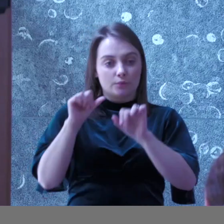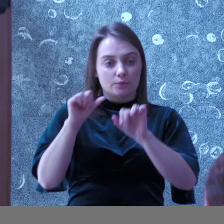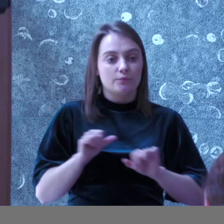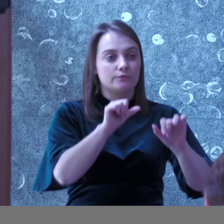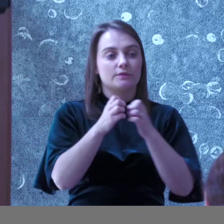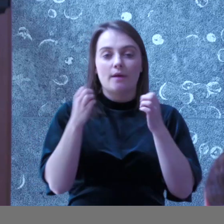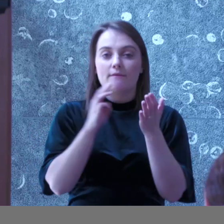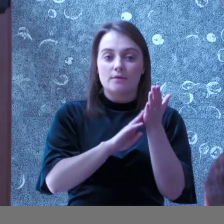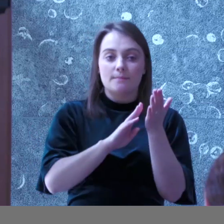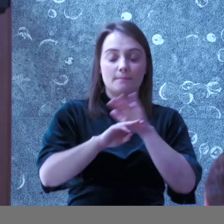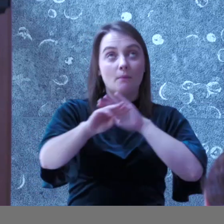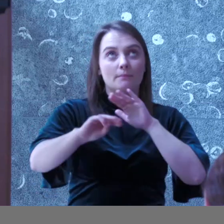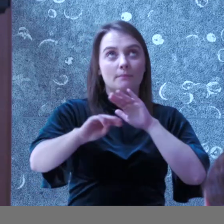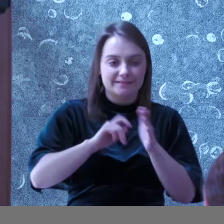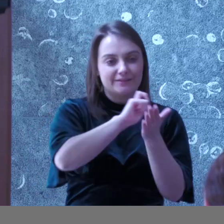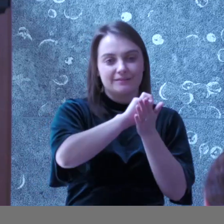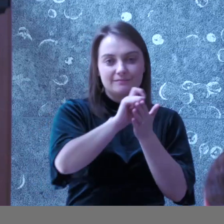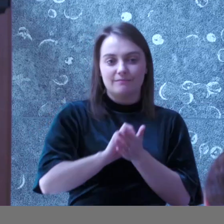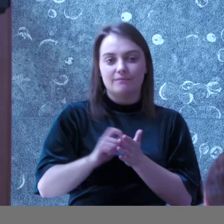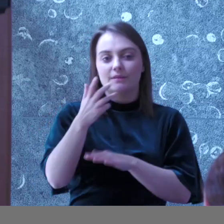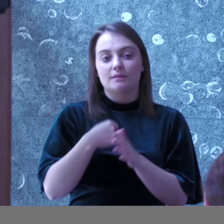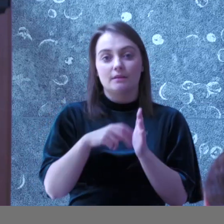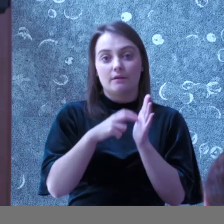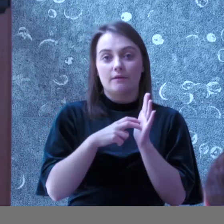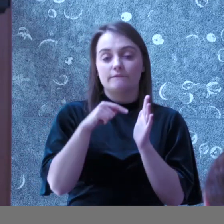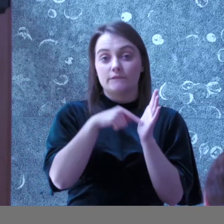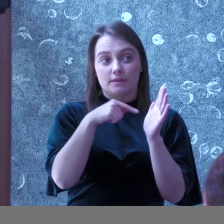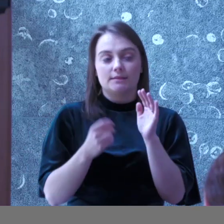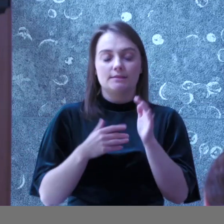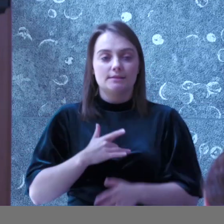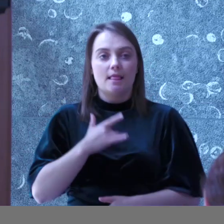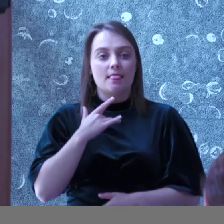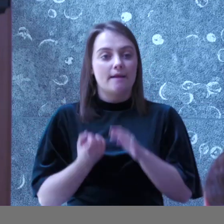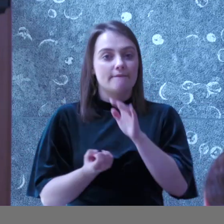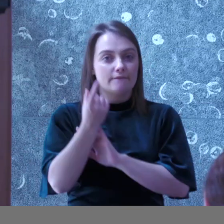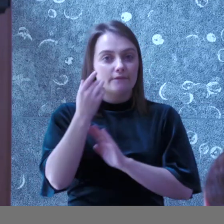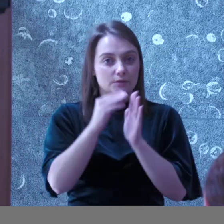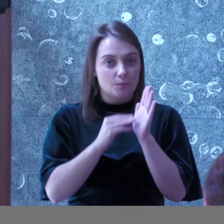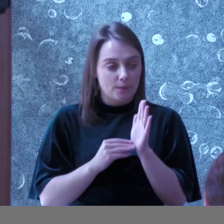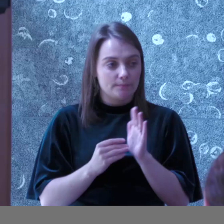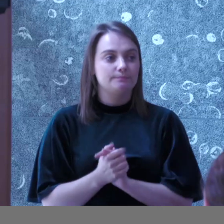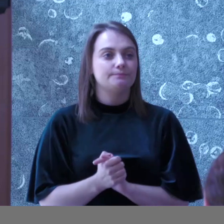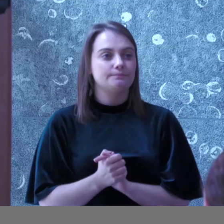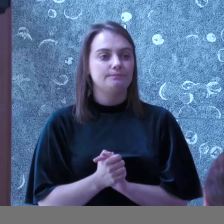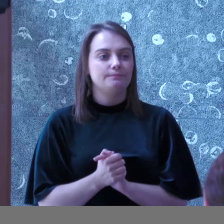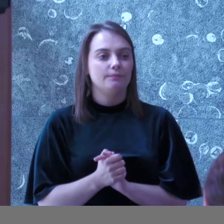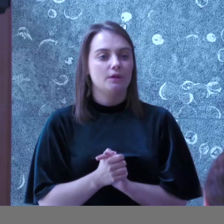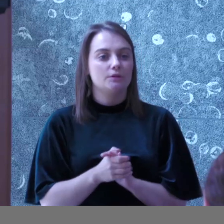the life events programme. And what that is is turning civil service and public service